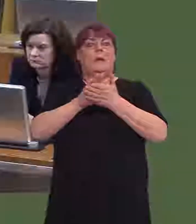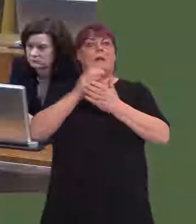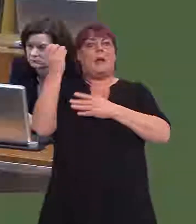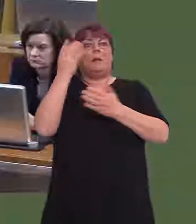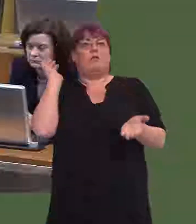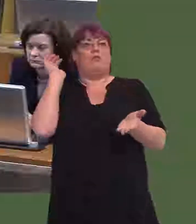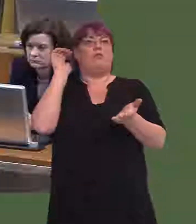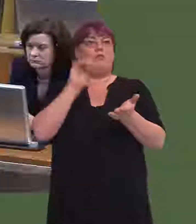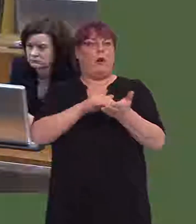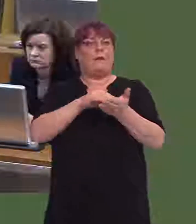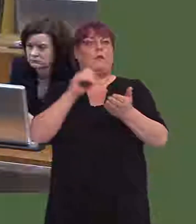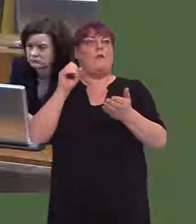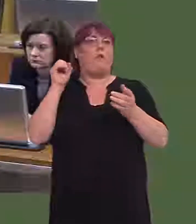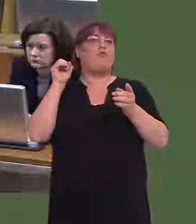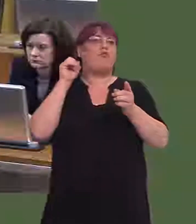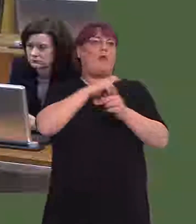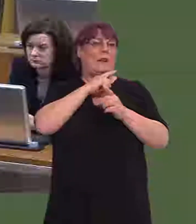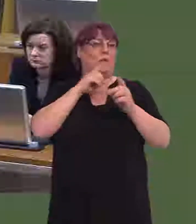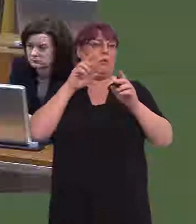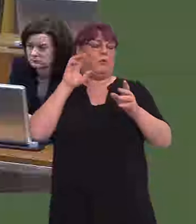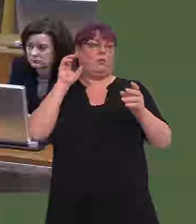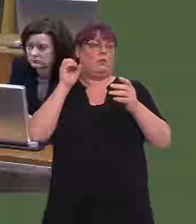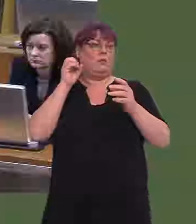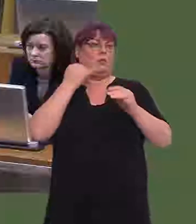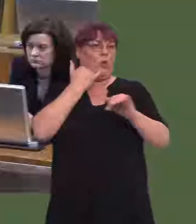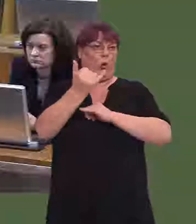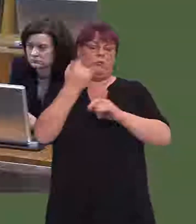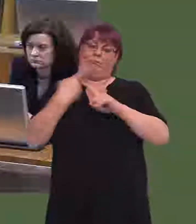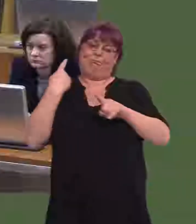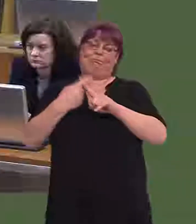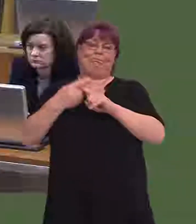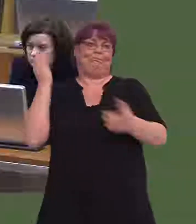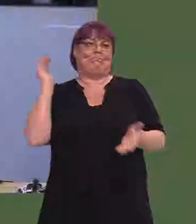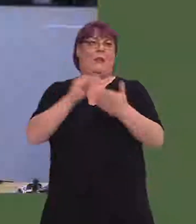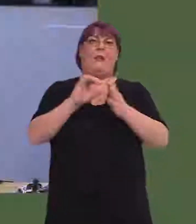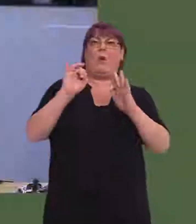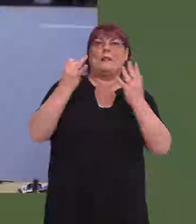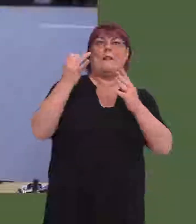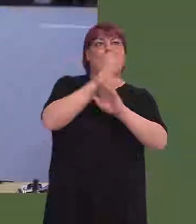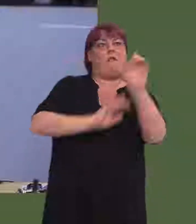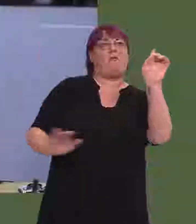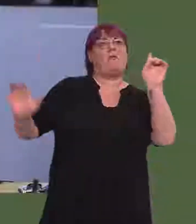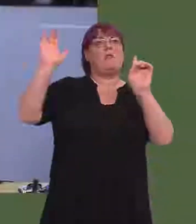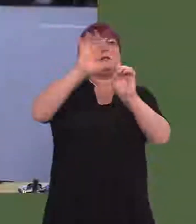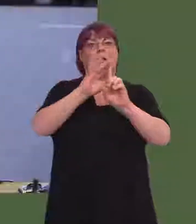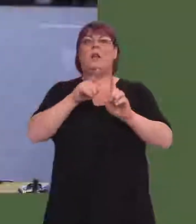health board areas in December. And we of course expect health boards to have plans in place to ensure as smooth a transition,